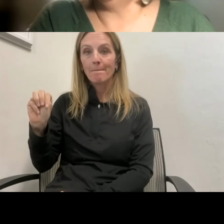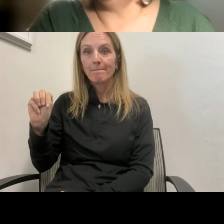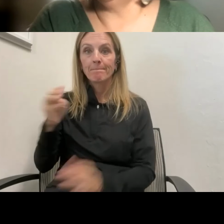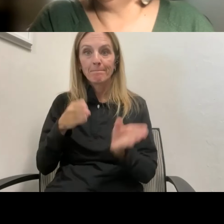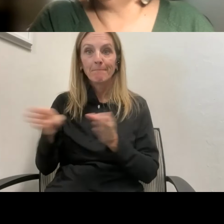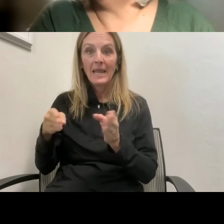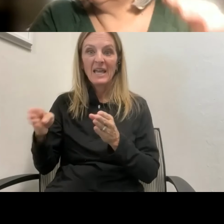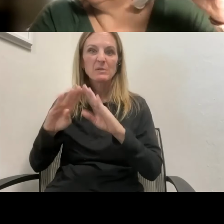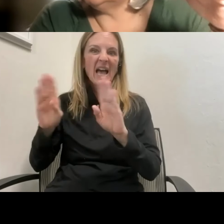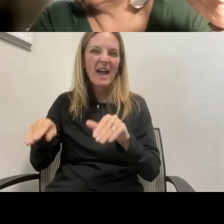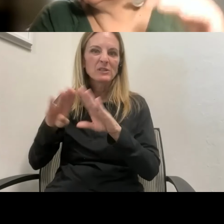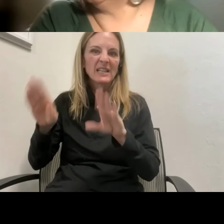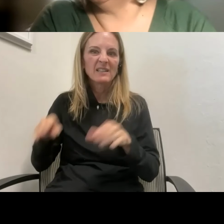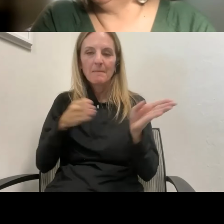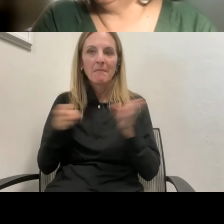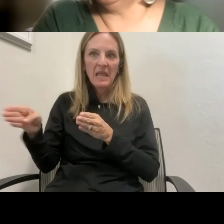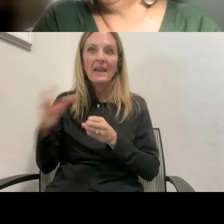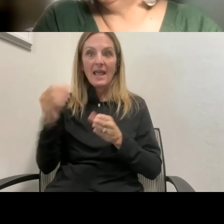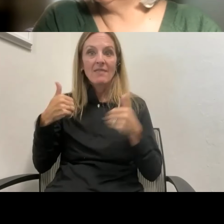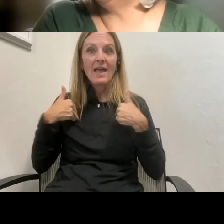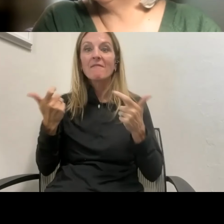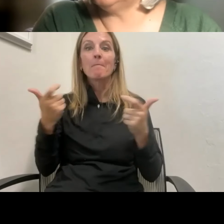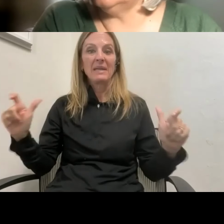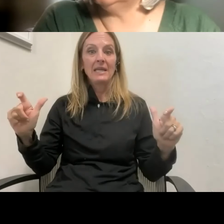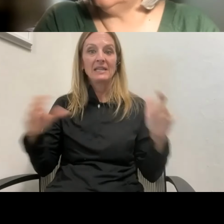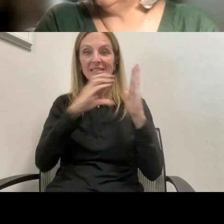and they have a really big section in there around how to keep your plan alive